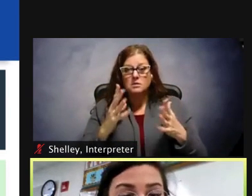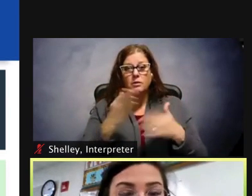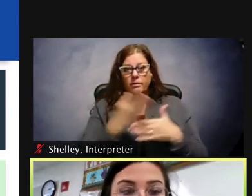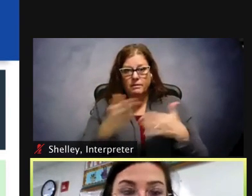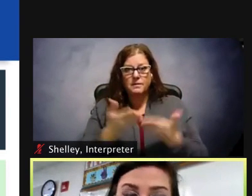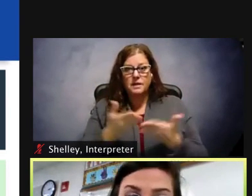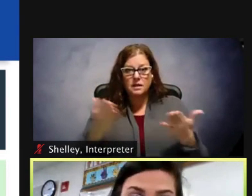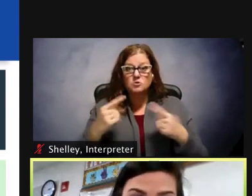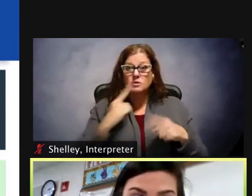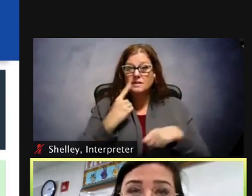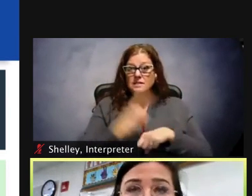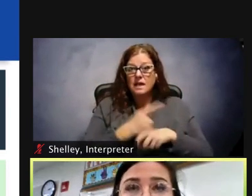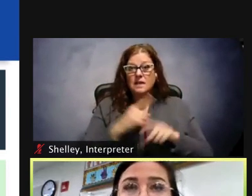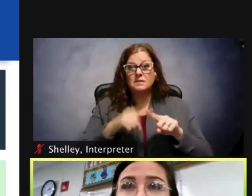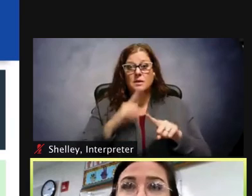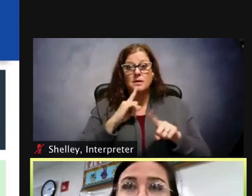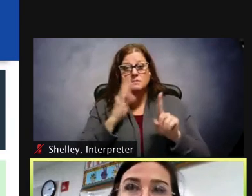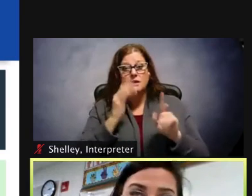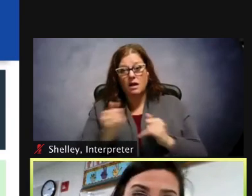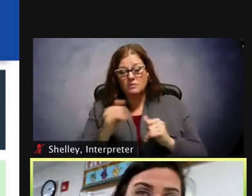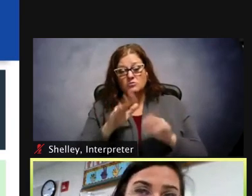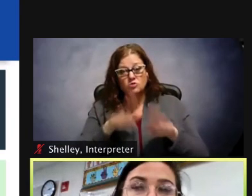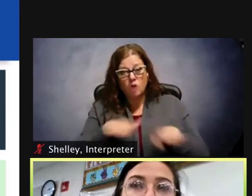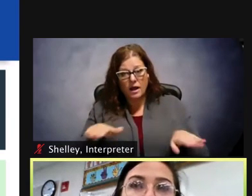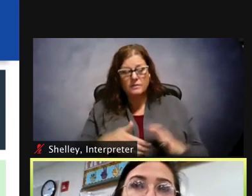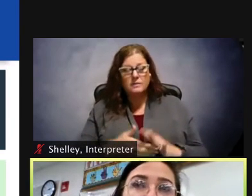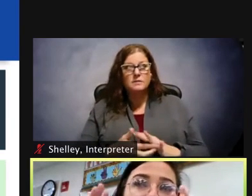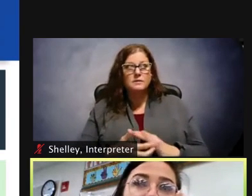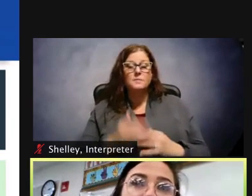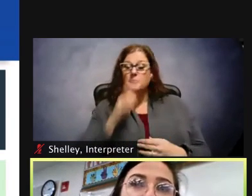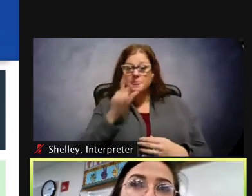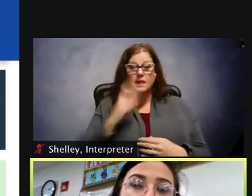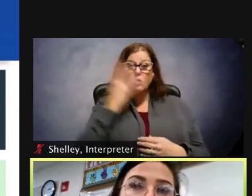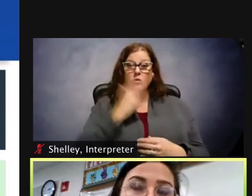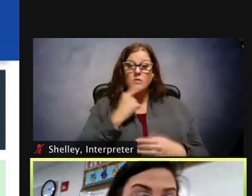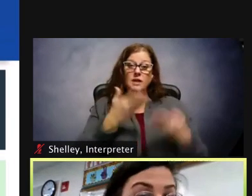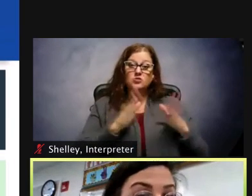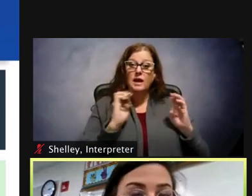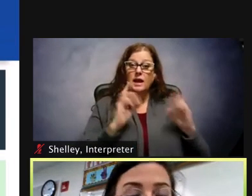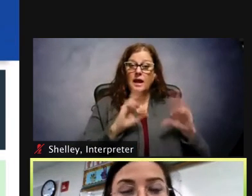depending on the child. So it doesn't have to look like a gen ed classroom with resource services or